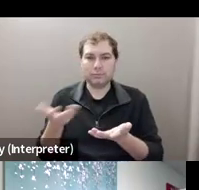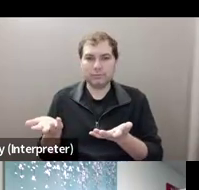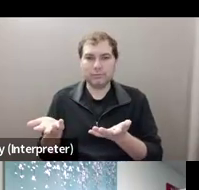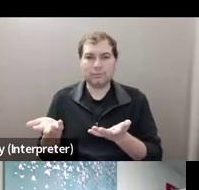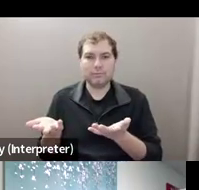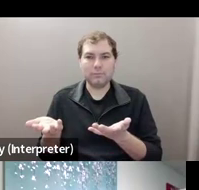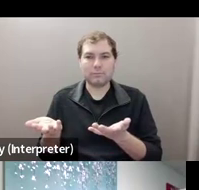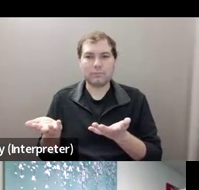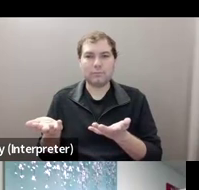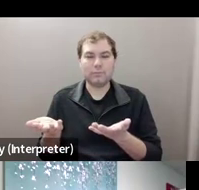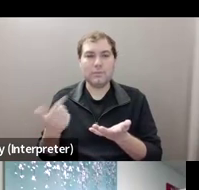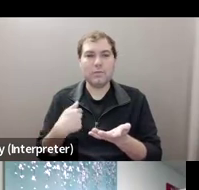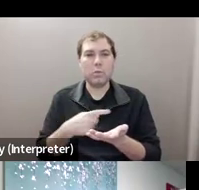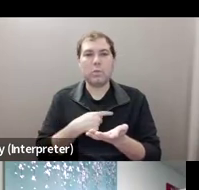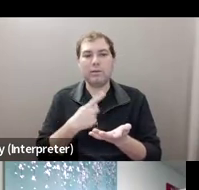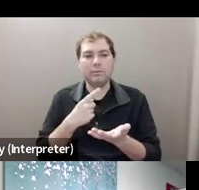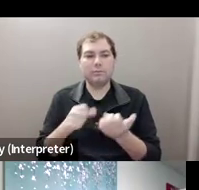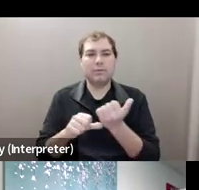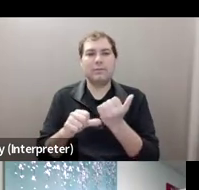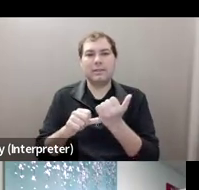Josefina Reyes: I mean, we just advocate and teach them